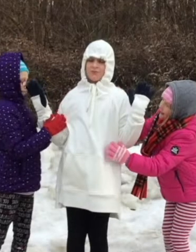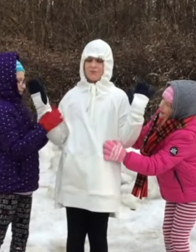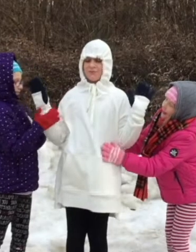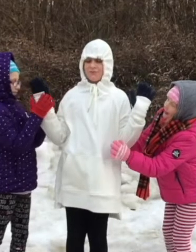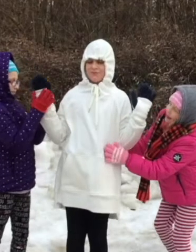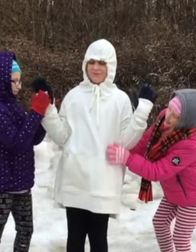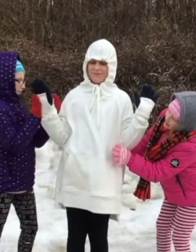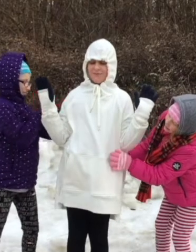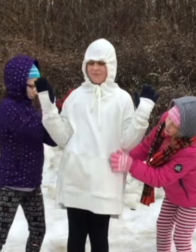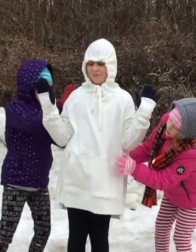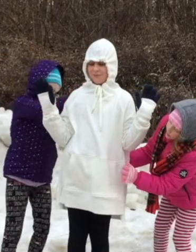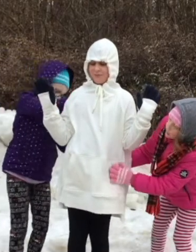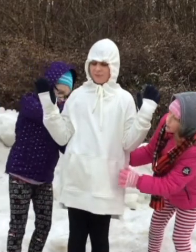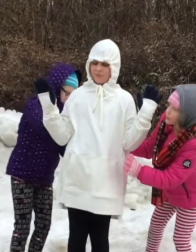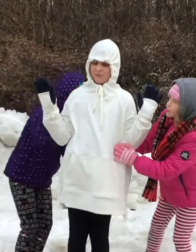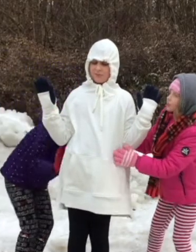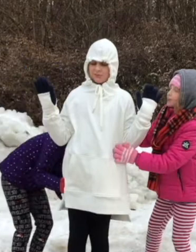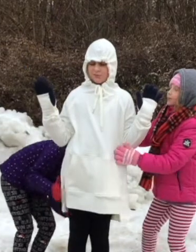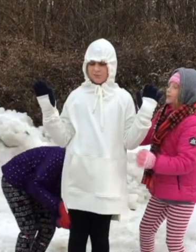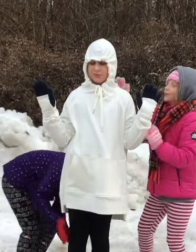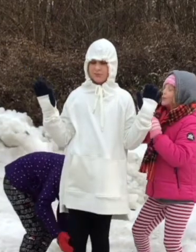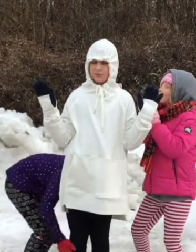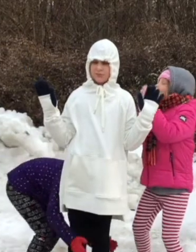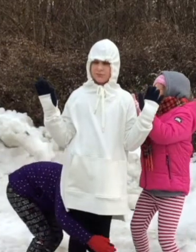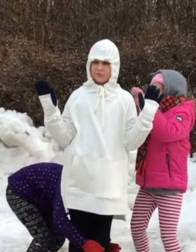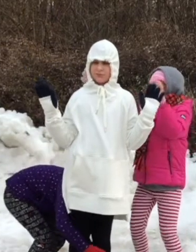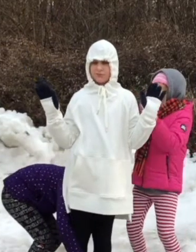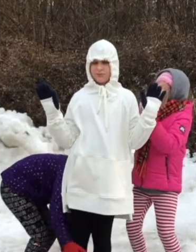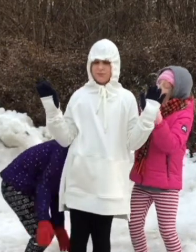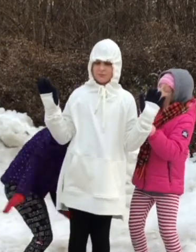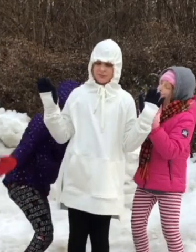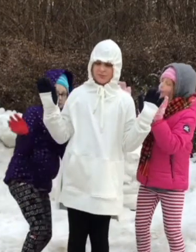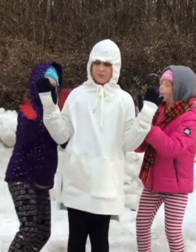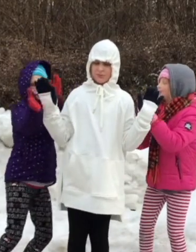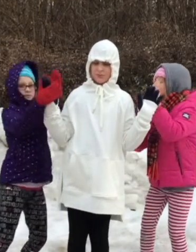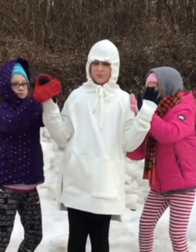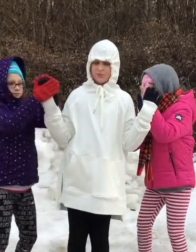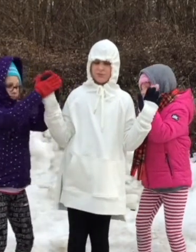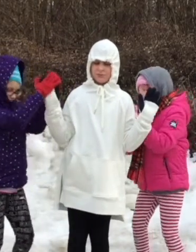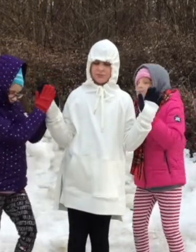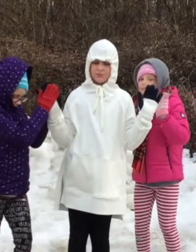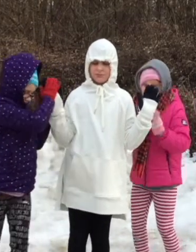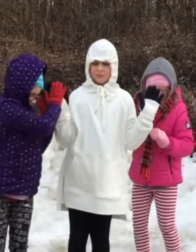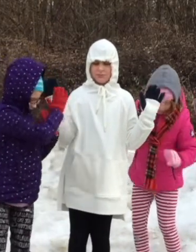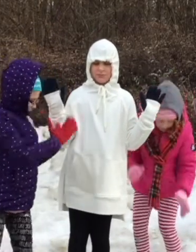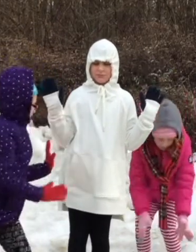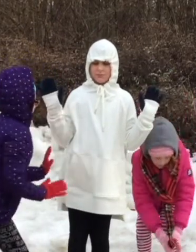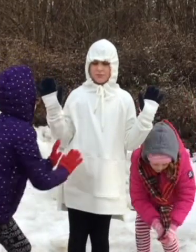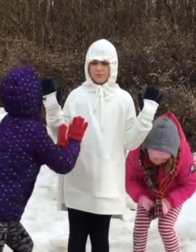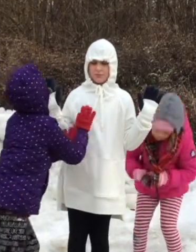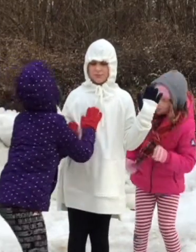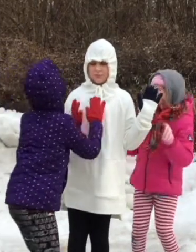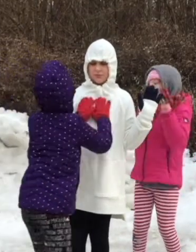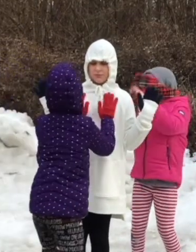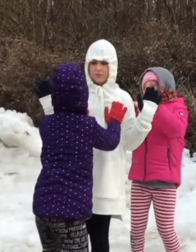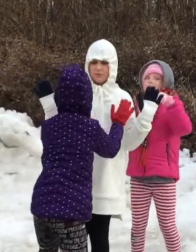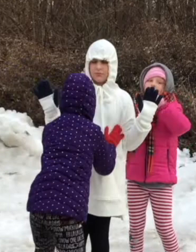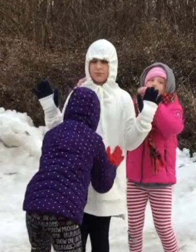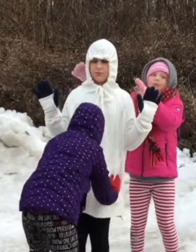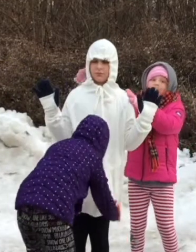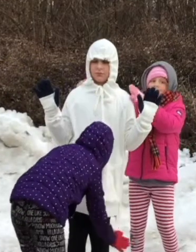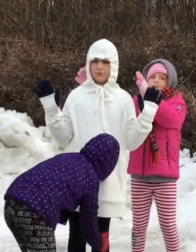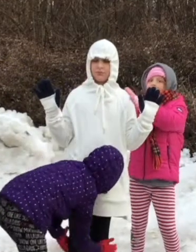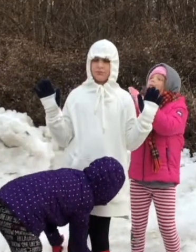two are dressed in winter coats one is dressed as a snowman pet pet pet a little more snow